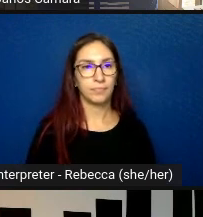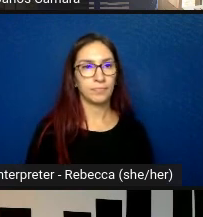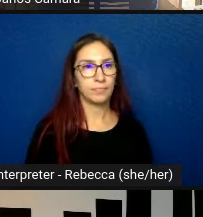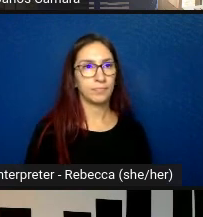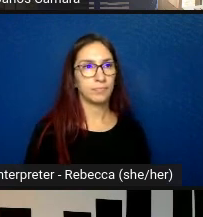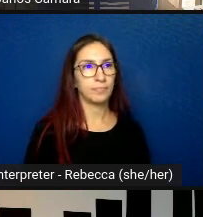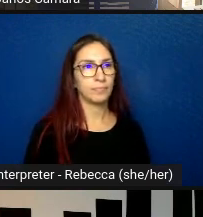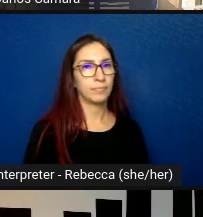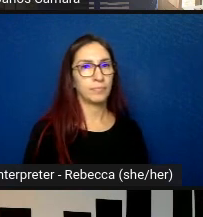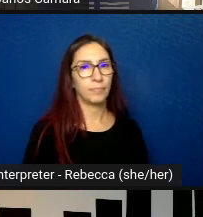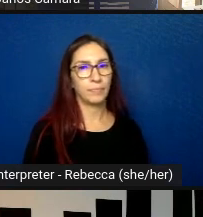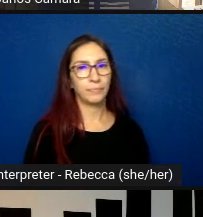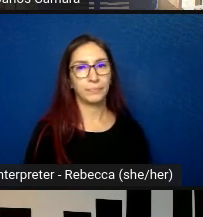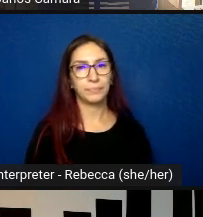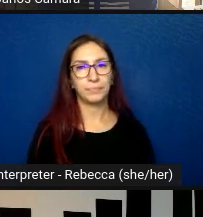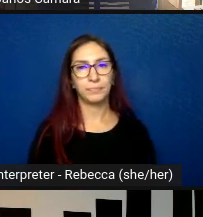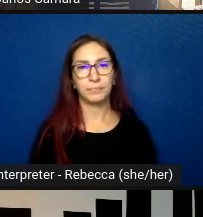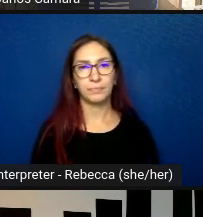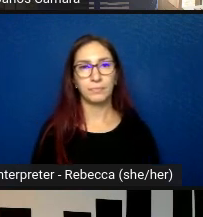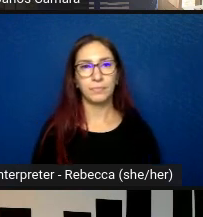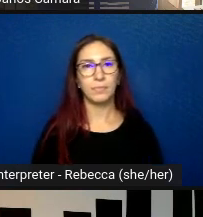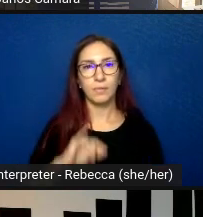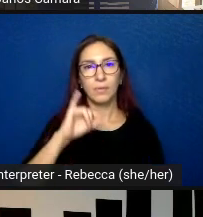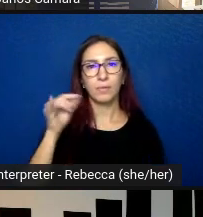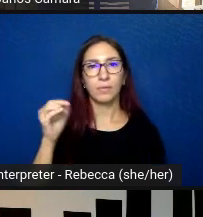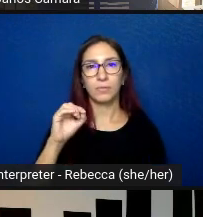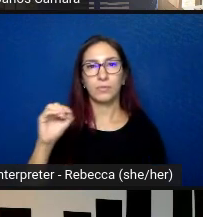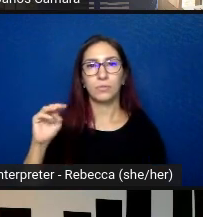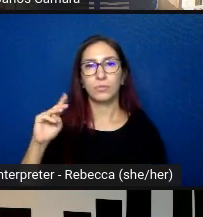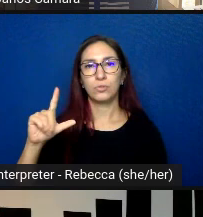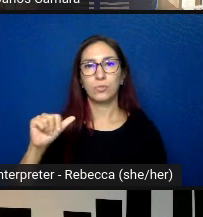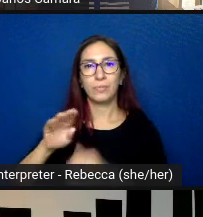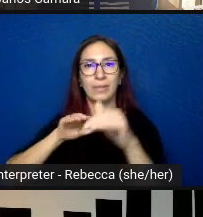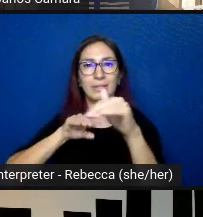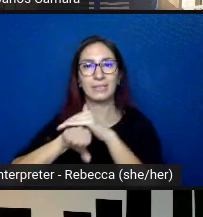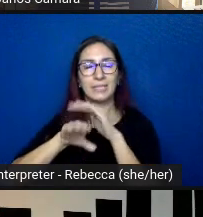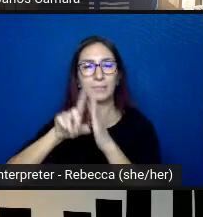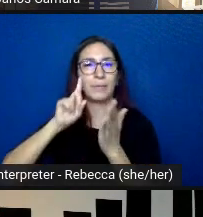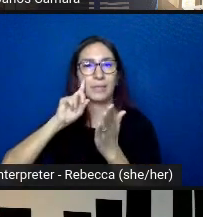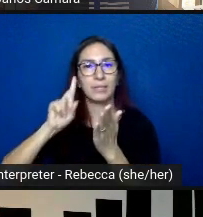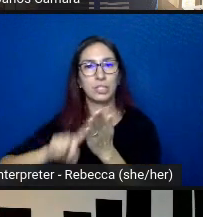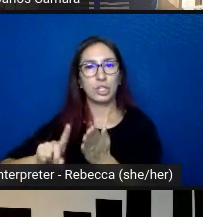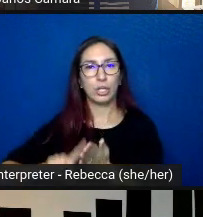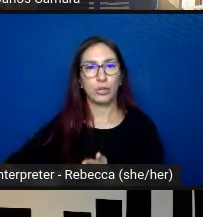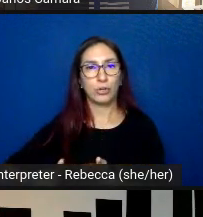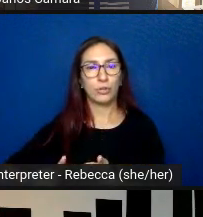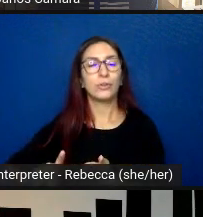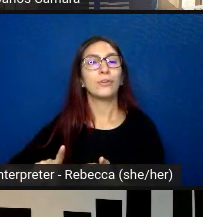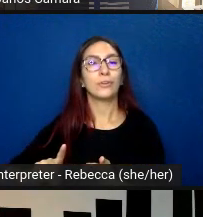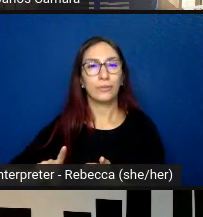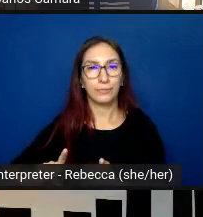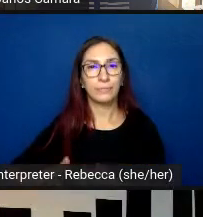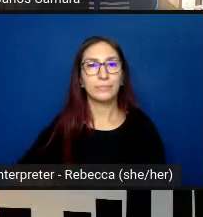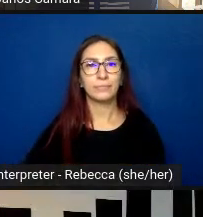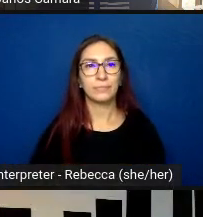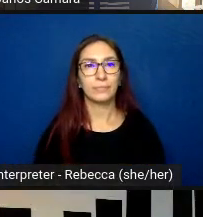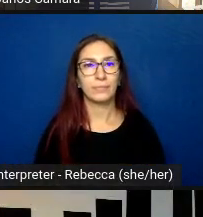Joomla accessibility checker. Here it is.